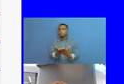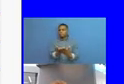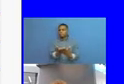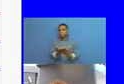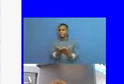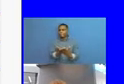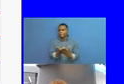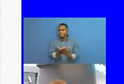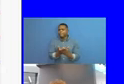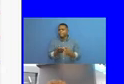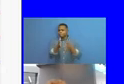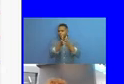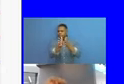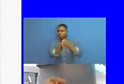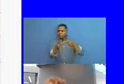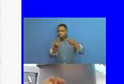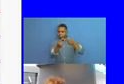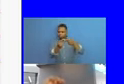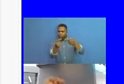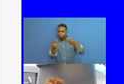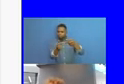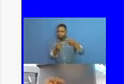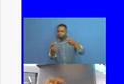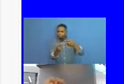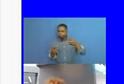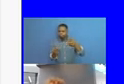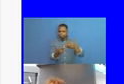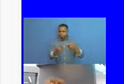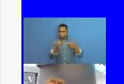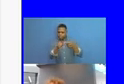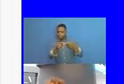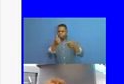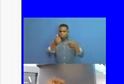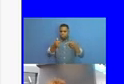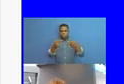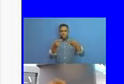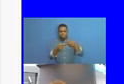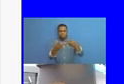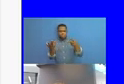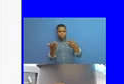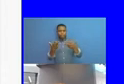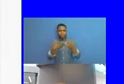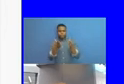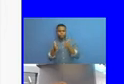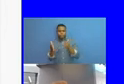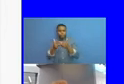What other types of activities will we develop? And importantly, how will these activities really contribute